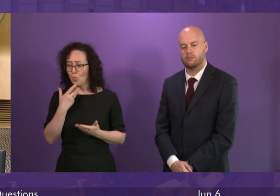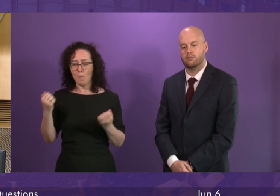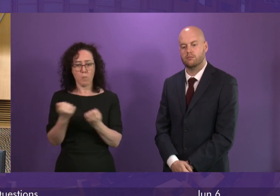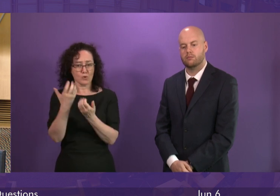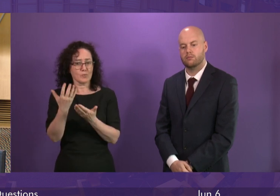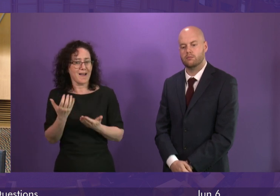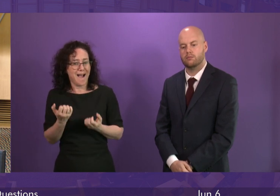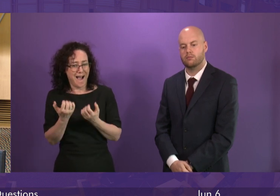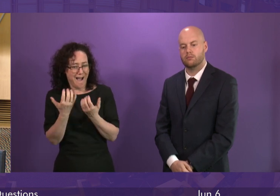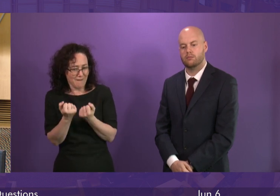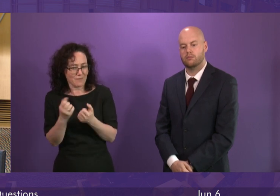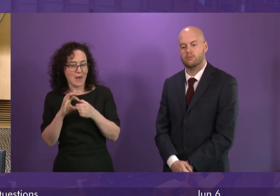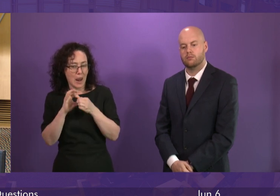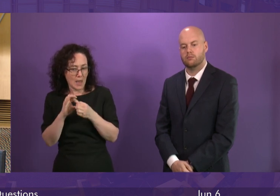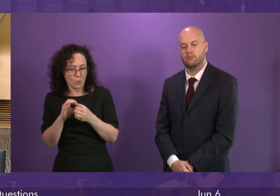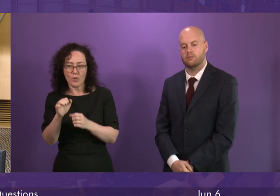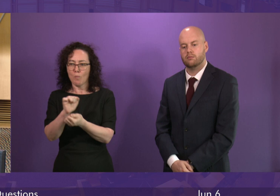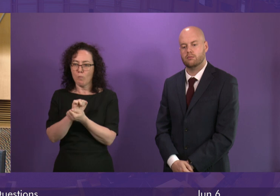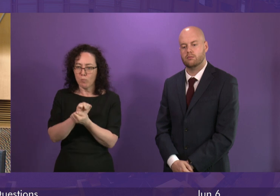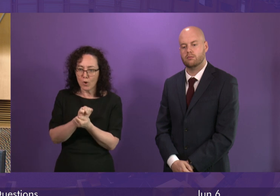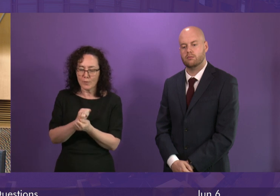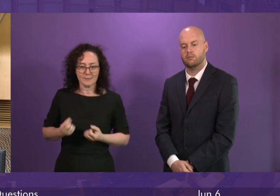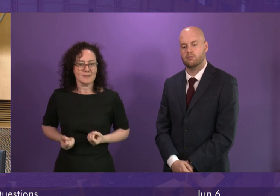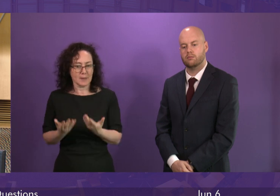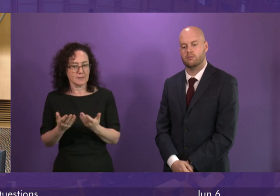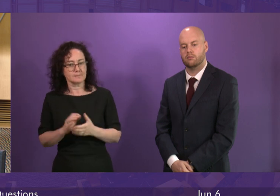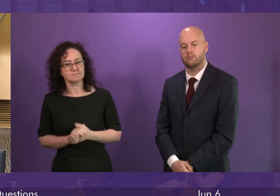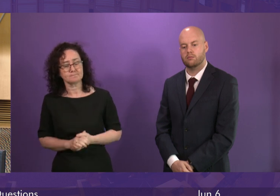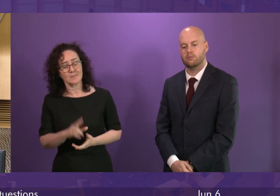have yet to be confirmed, I can confirm that, had we followed the Conservatives’ income